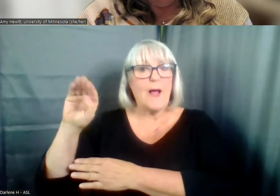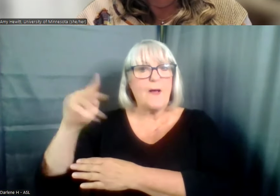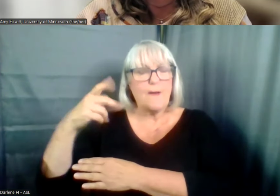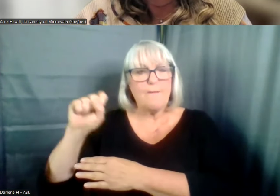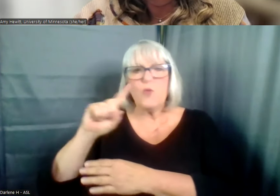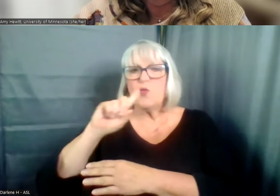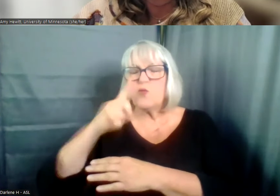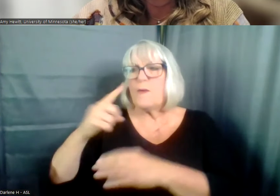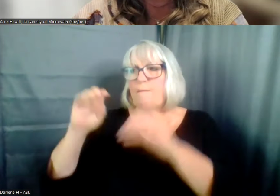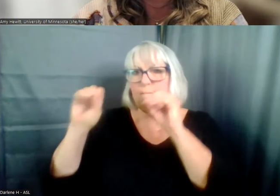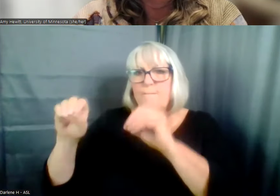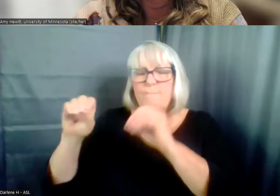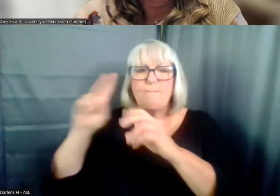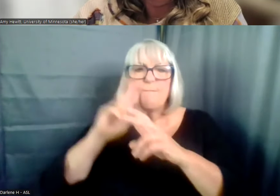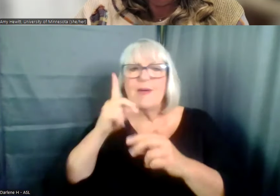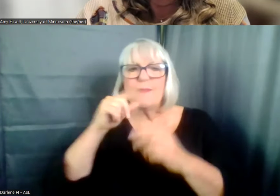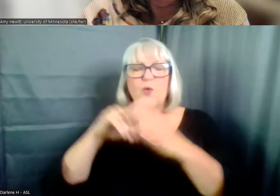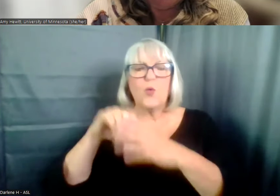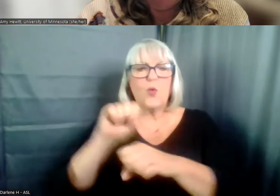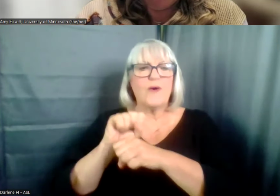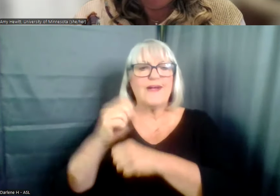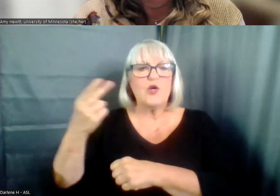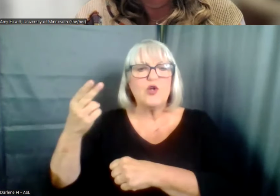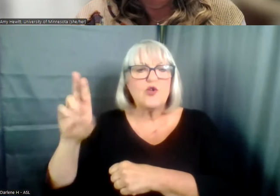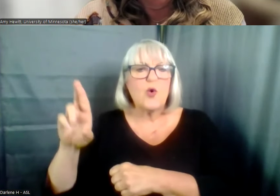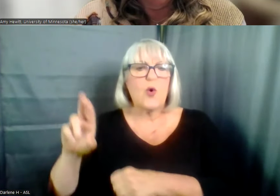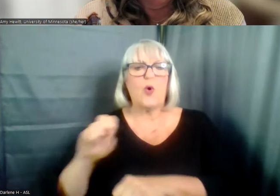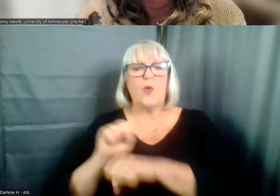were in human resources or in finance at that